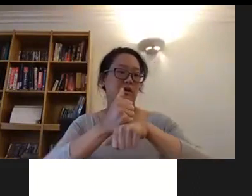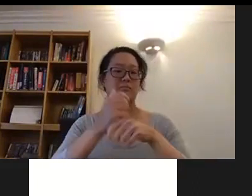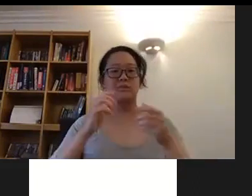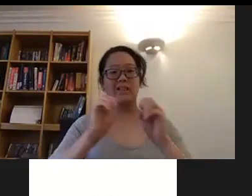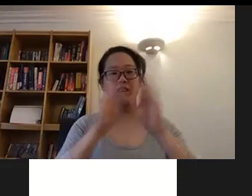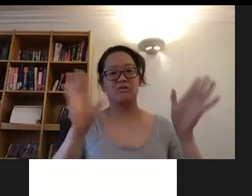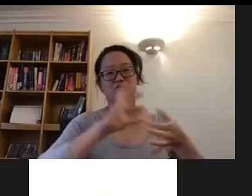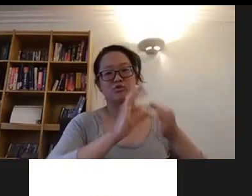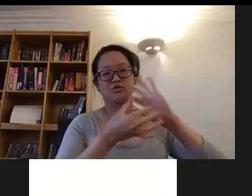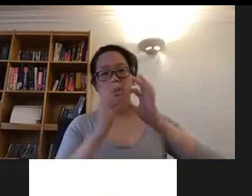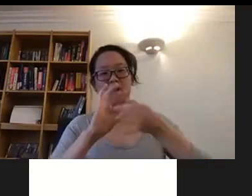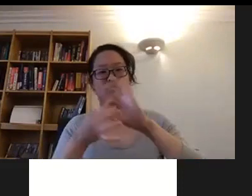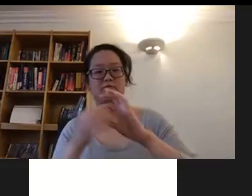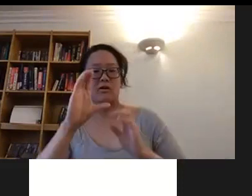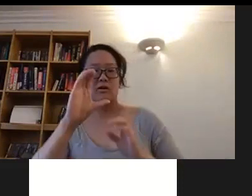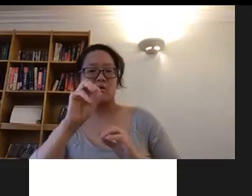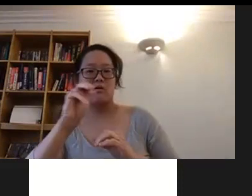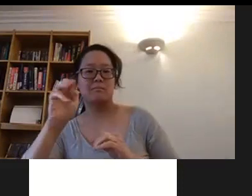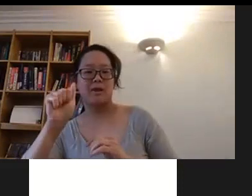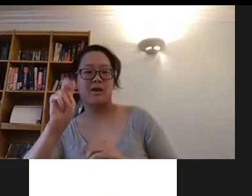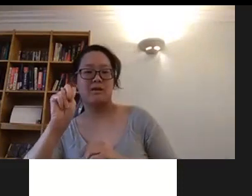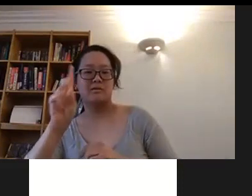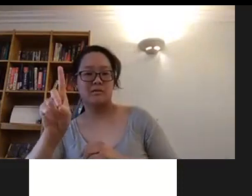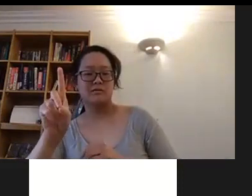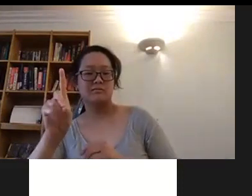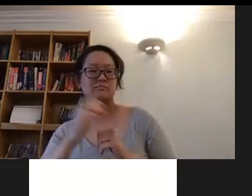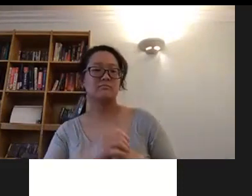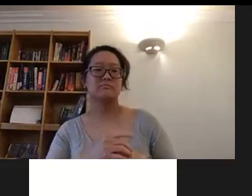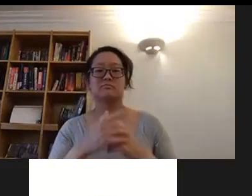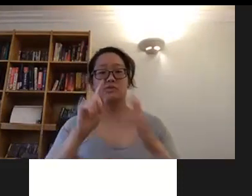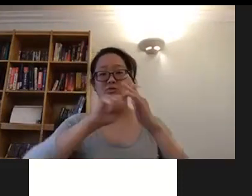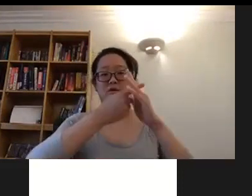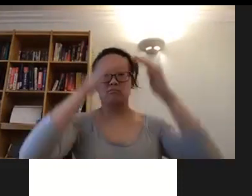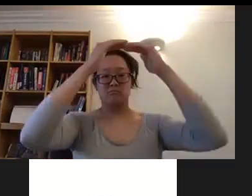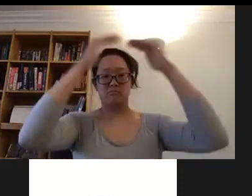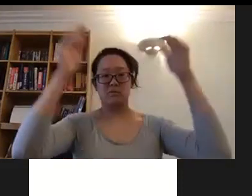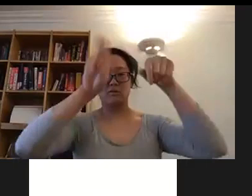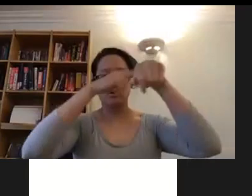The US needs to set up something that clearly connects every level and part